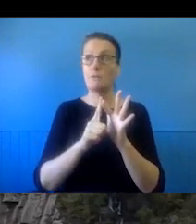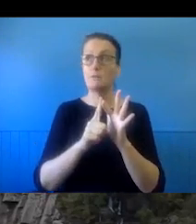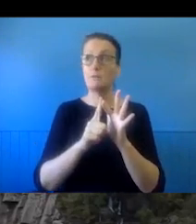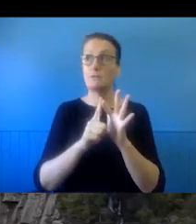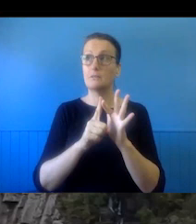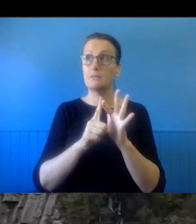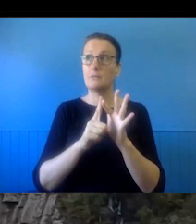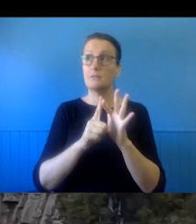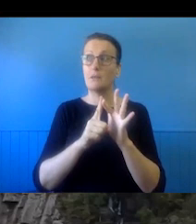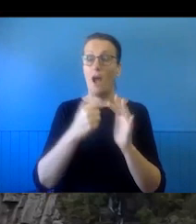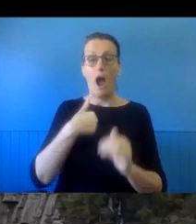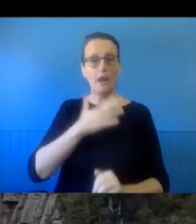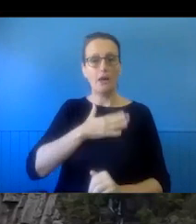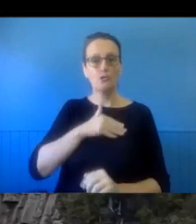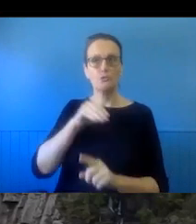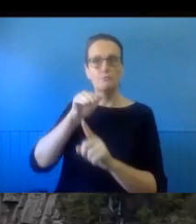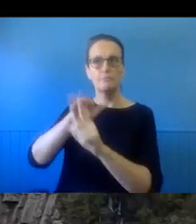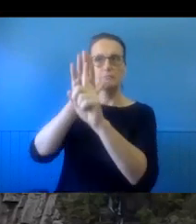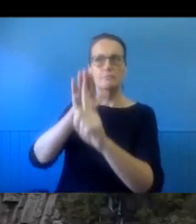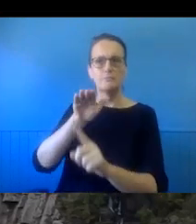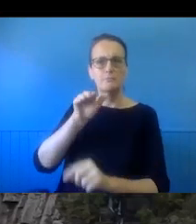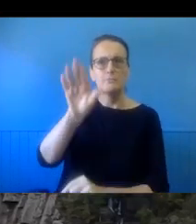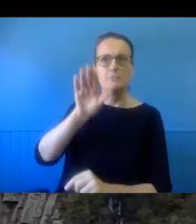challenging the status quo, of disrupting, of asking tricky